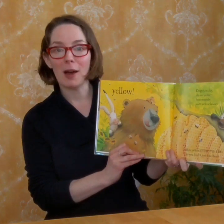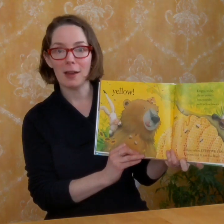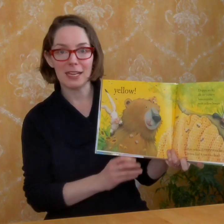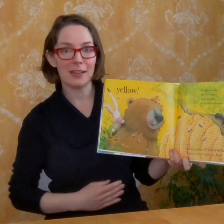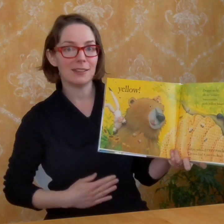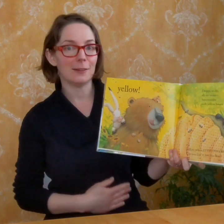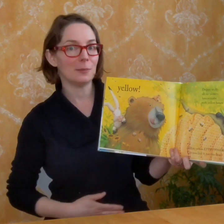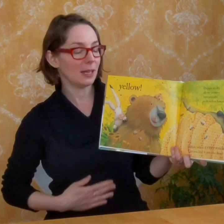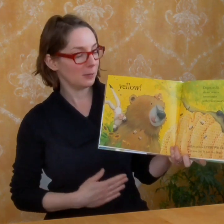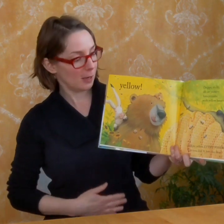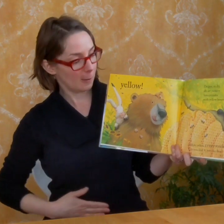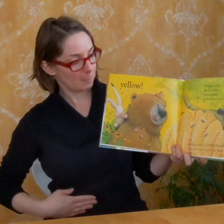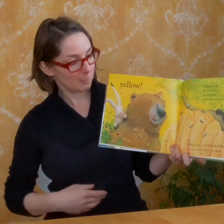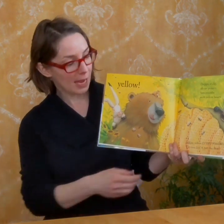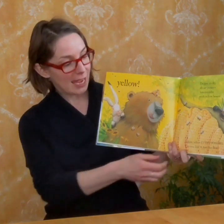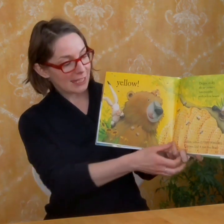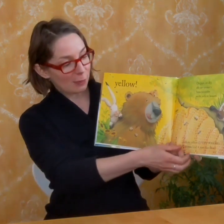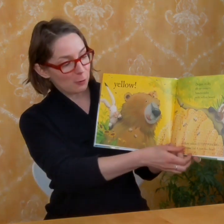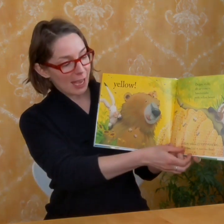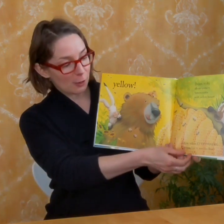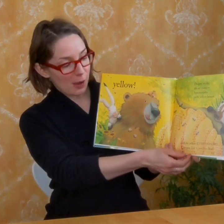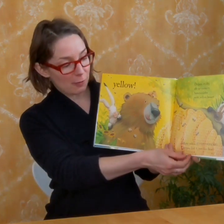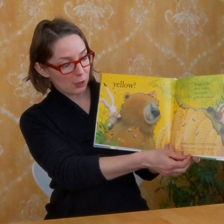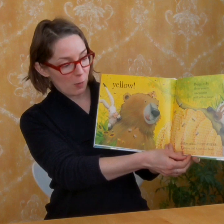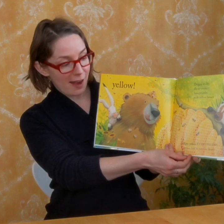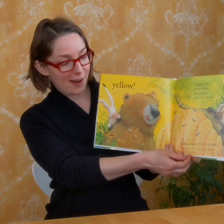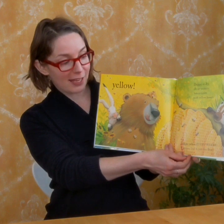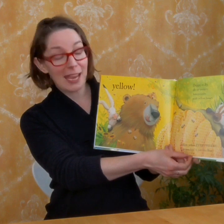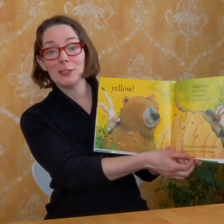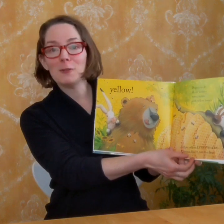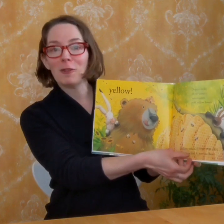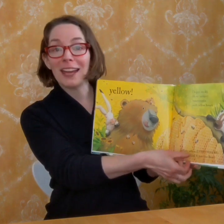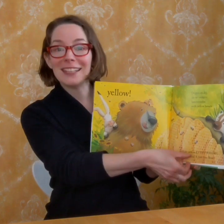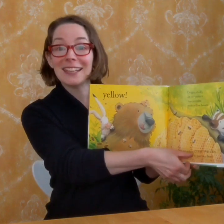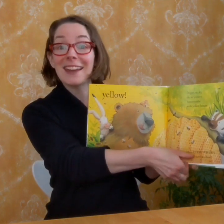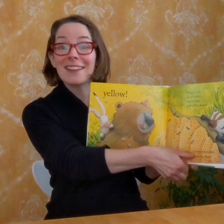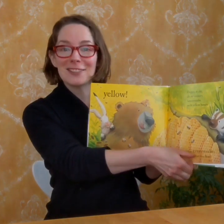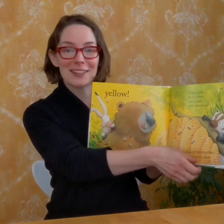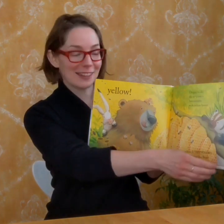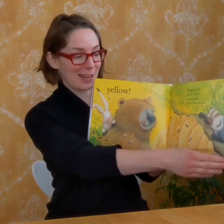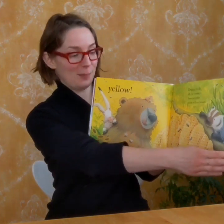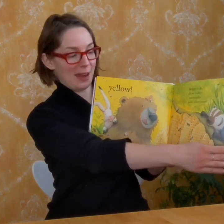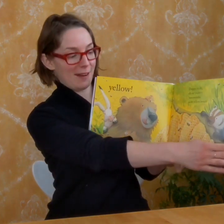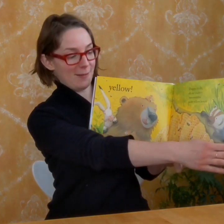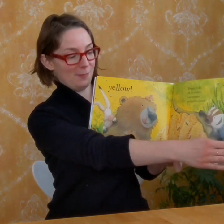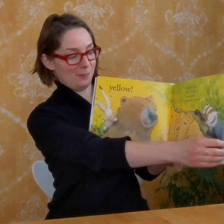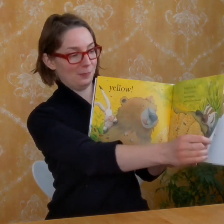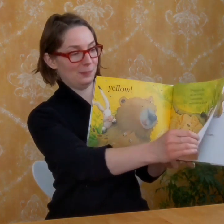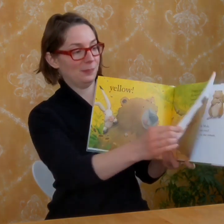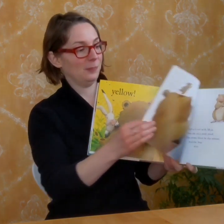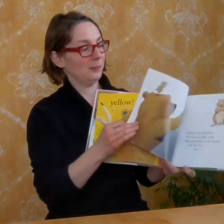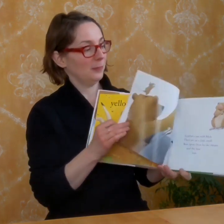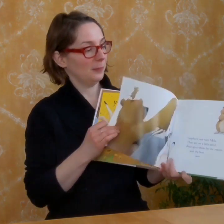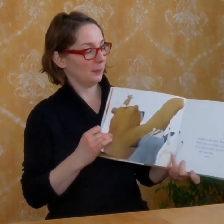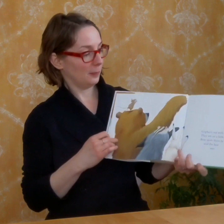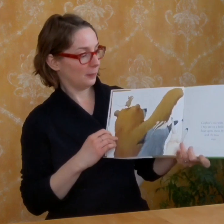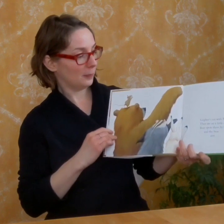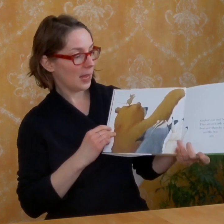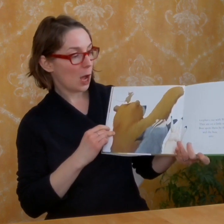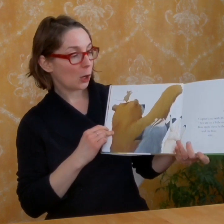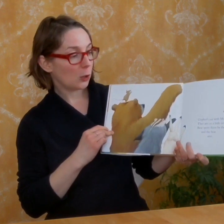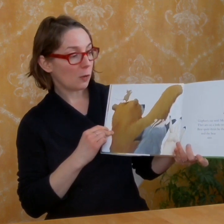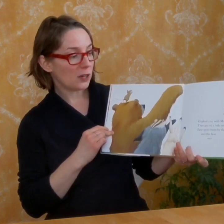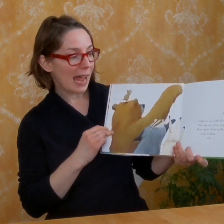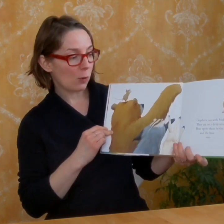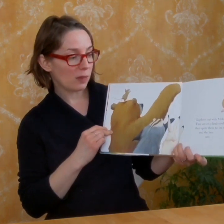honey. Yellow, yellow everywhere, can you find it just like Bear? Gopher's out with